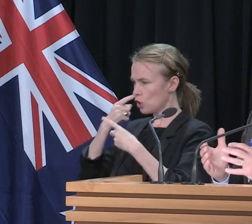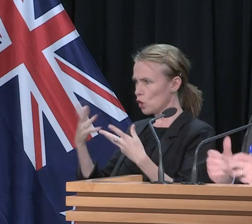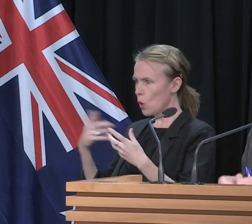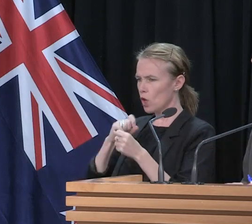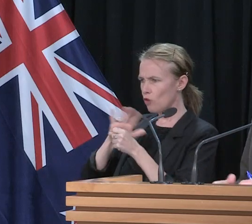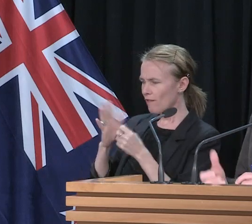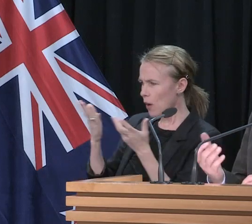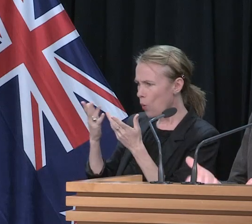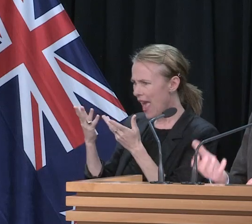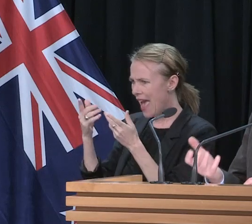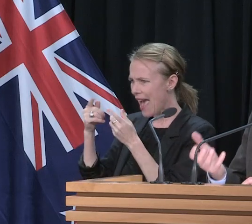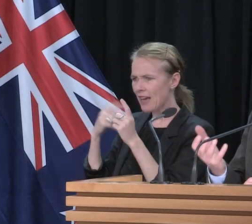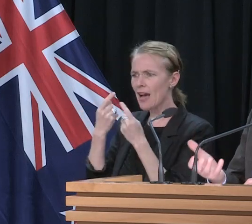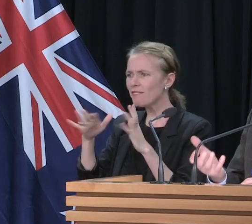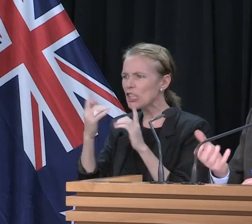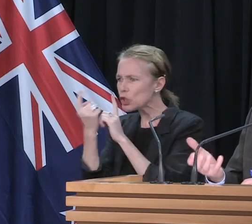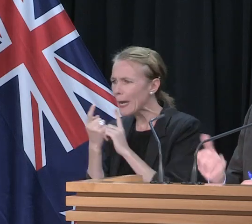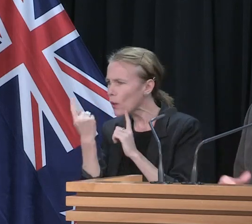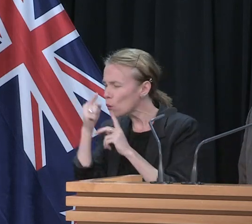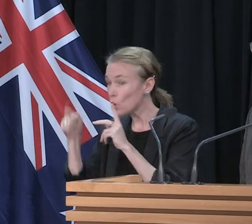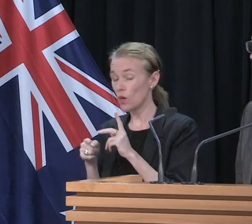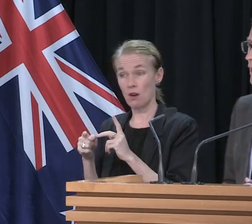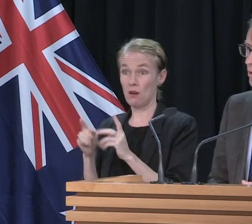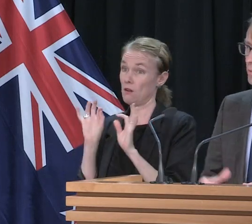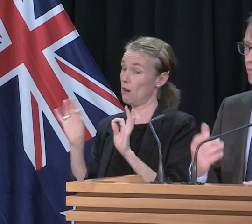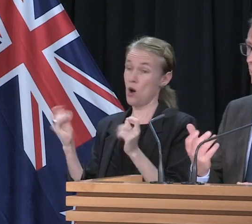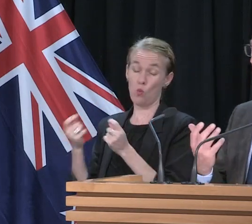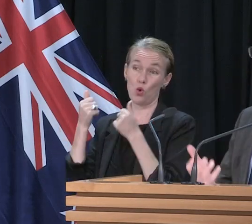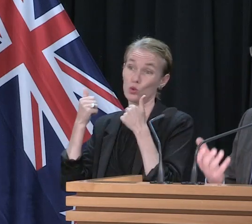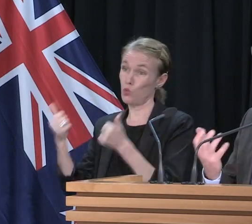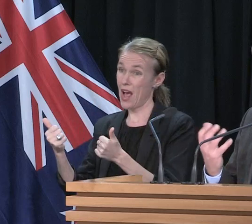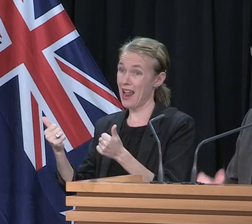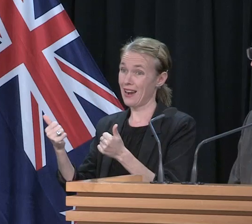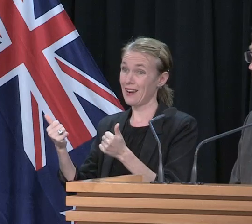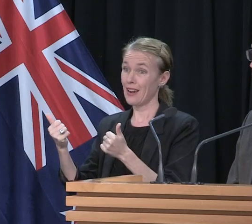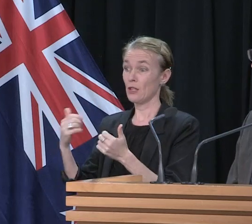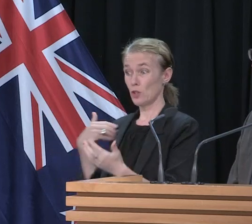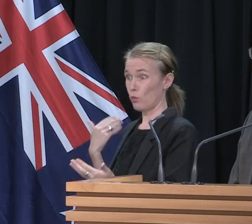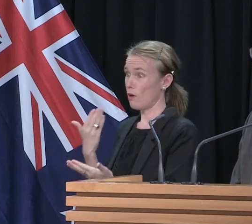month. They got visibility of all the cases and contacts, it's a very, very good